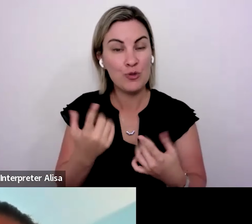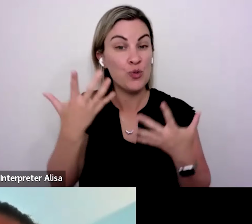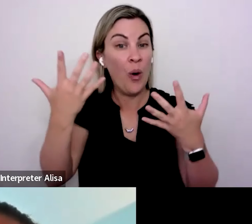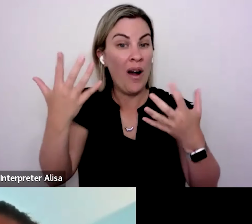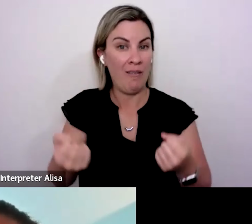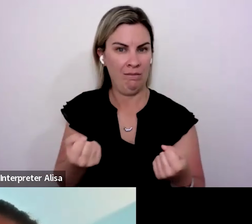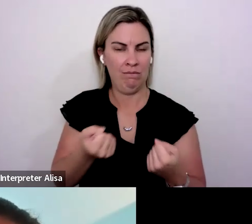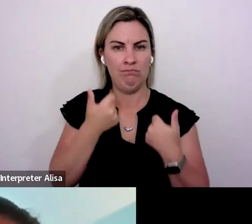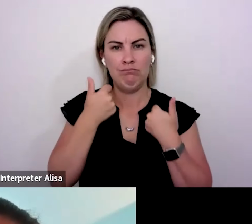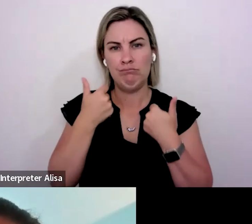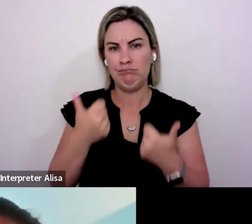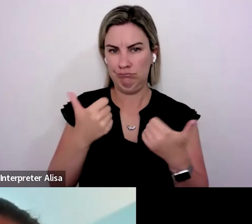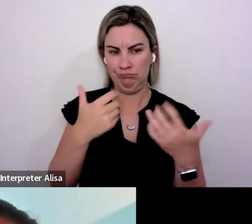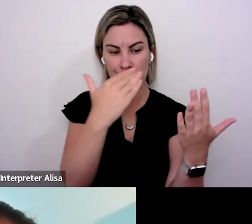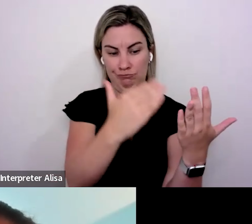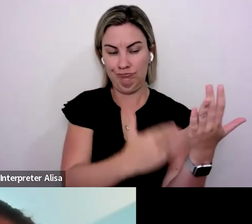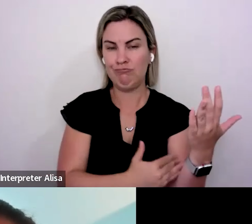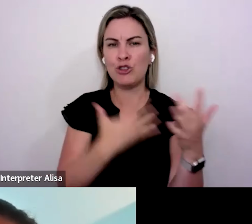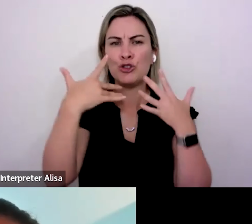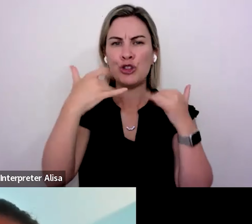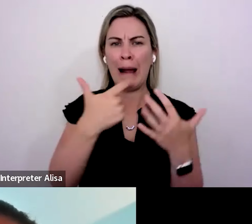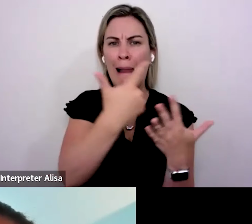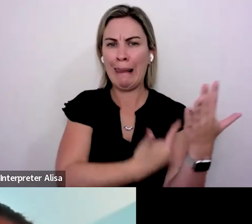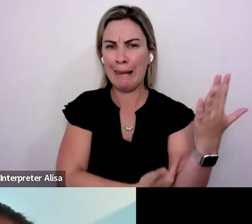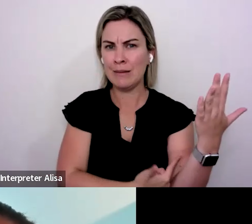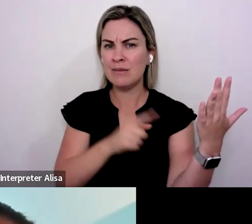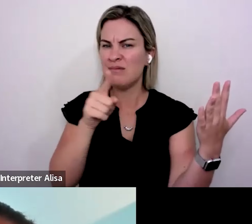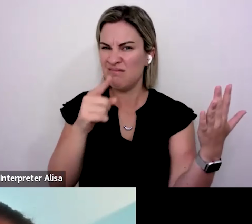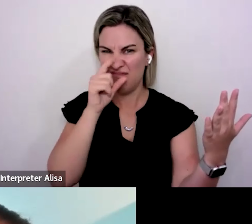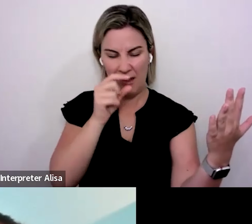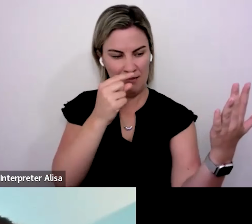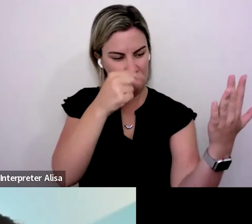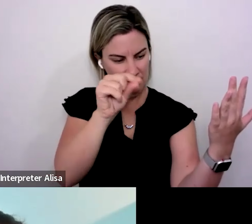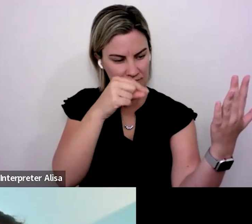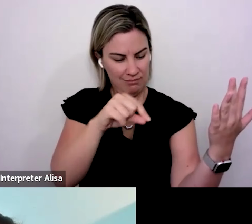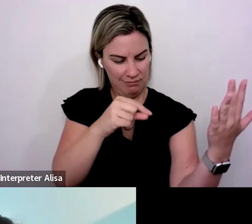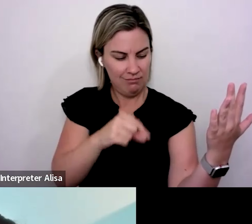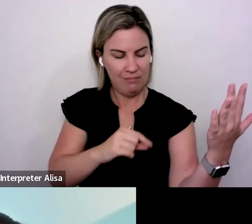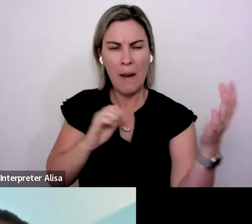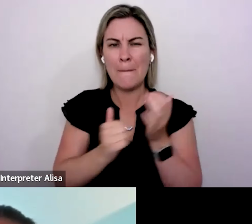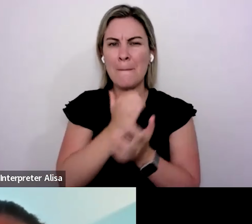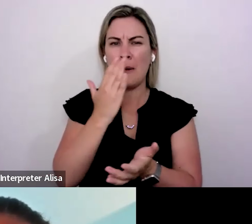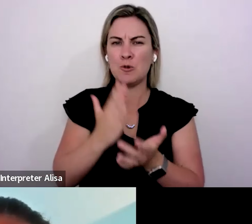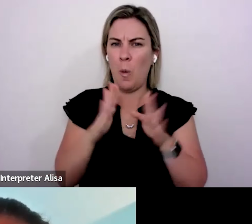that you can work through to make sure that you've sort of covered all your bases when working